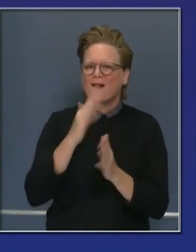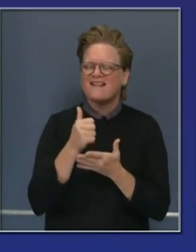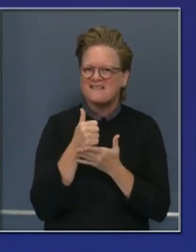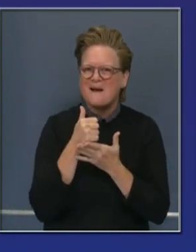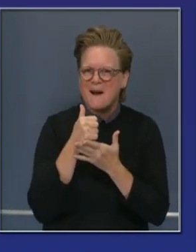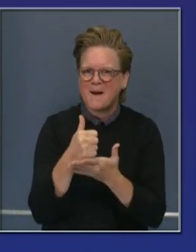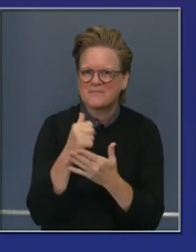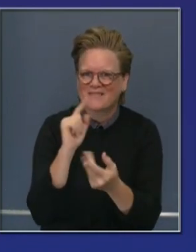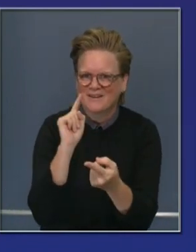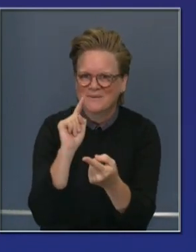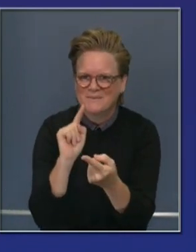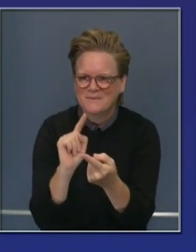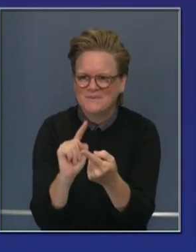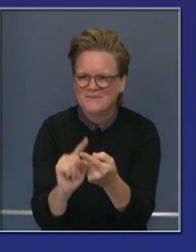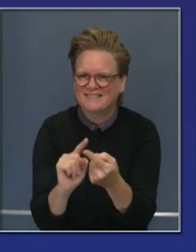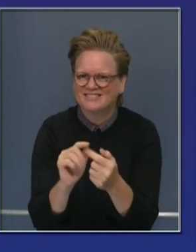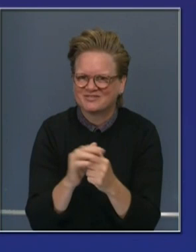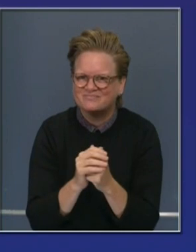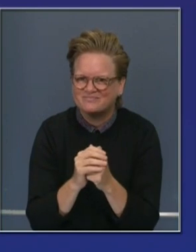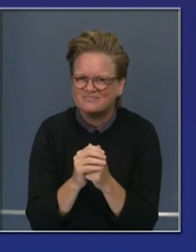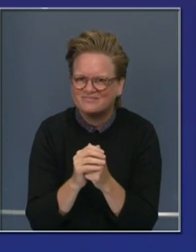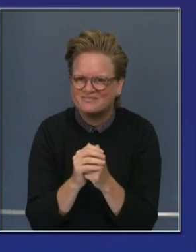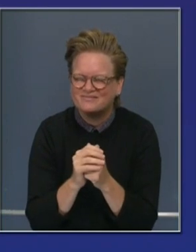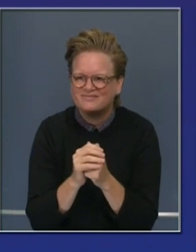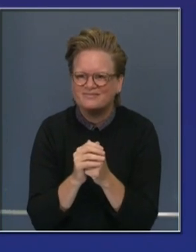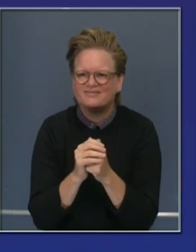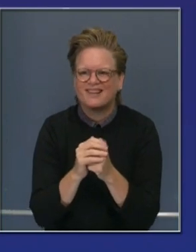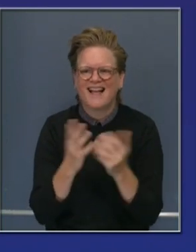OUTDOORS, AS A SIGNIFICANT CONTRIBUTOR TO MITIGATING THE SPREAD OF THE VIRUS AND THE PRINCE OF FACE COVERINGS AND MASKS, PHYSICAL DISTANCING,